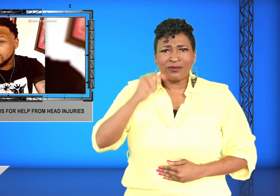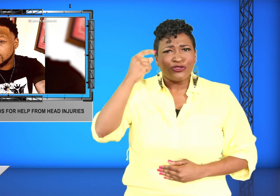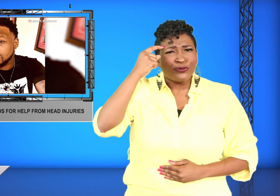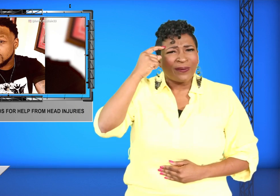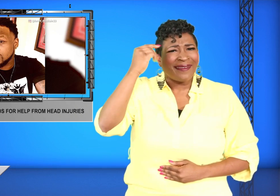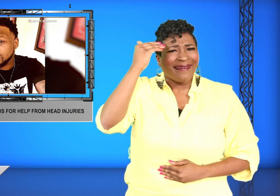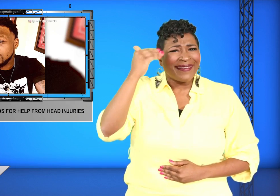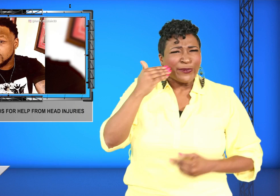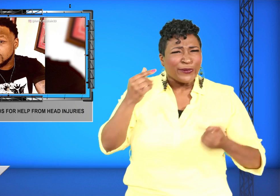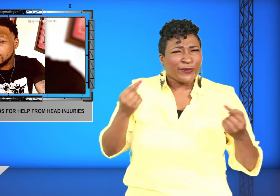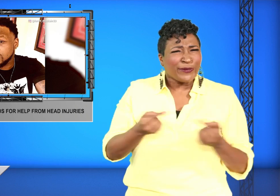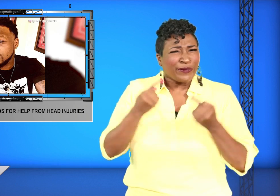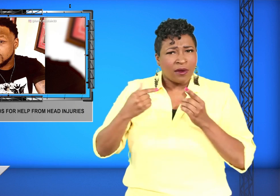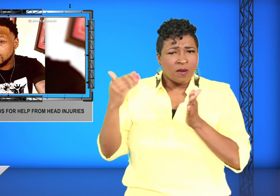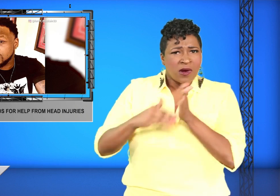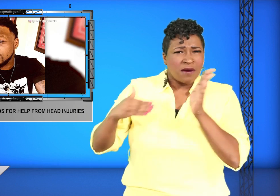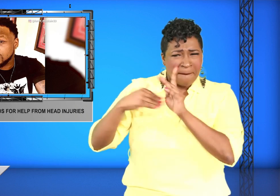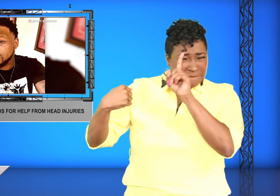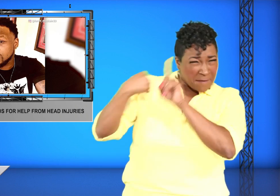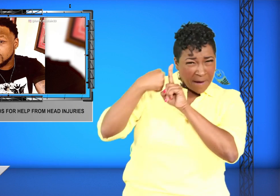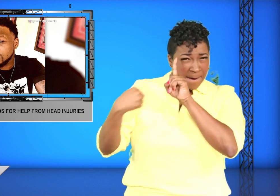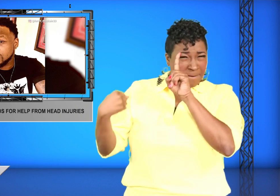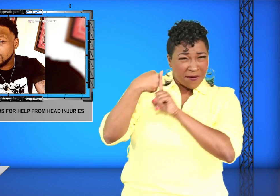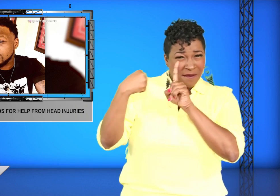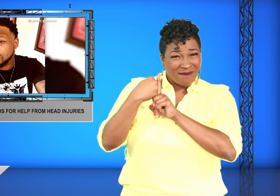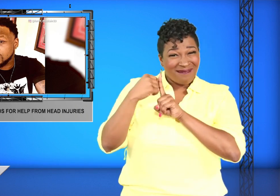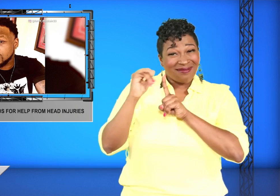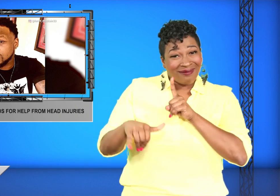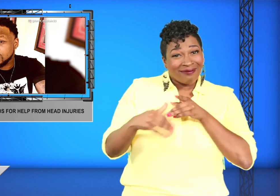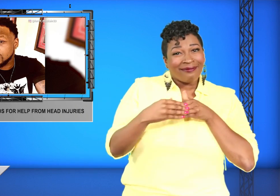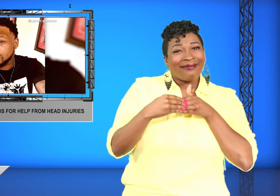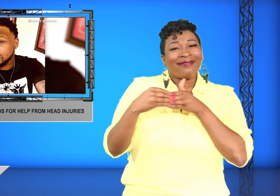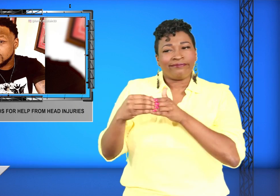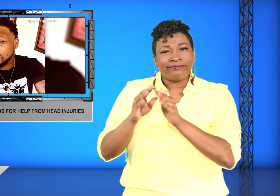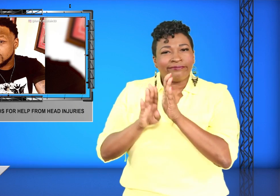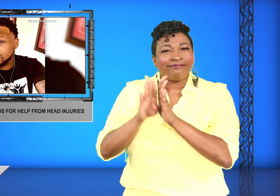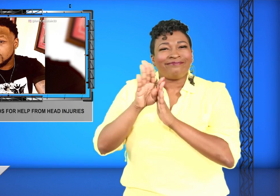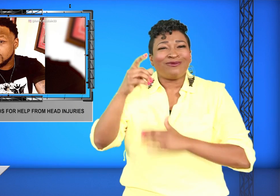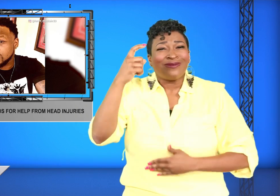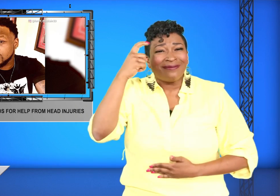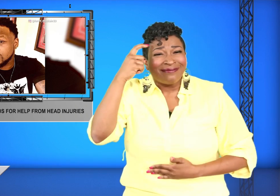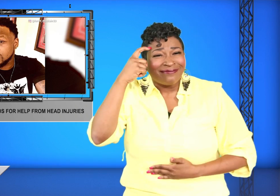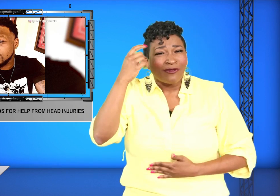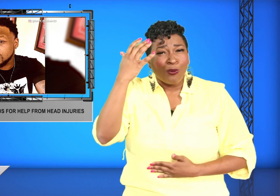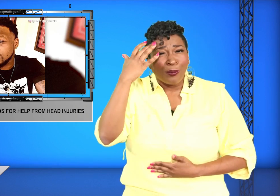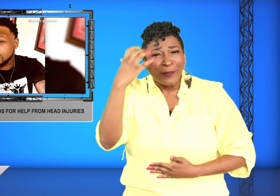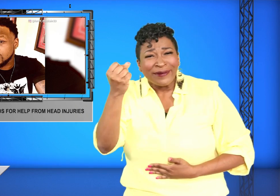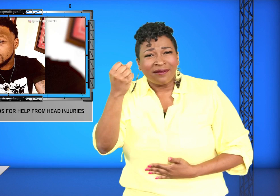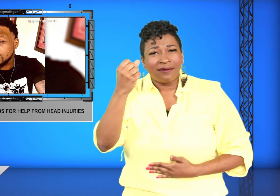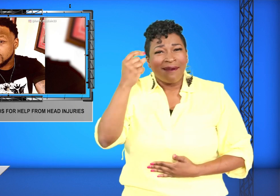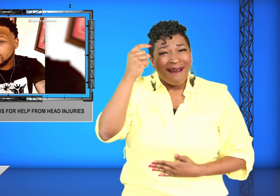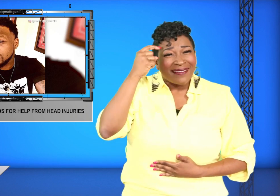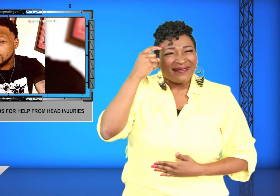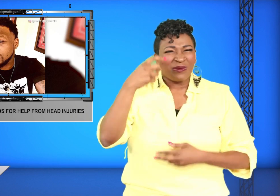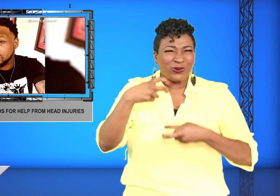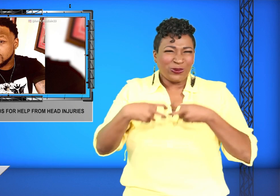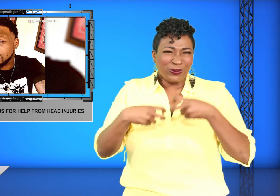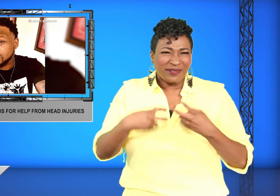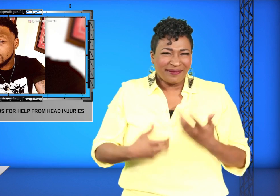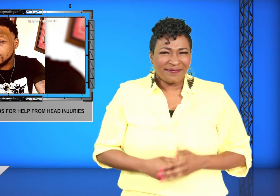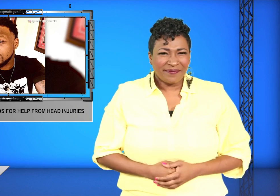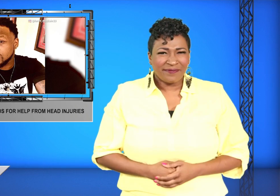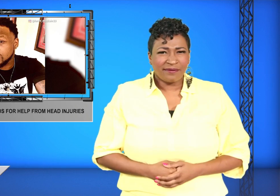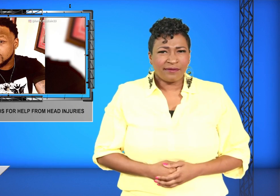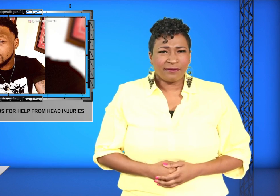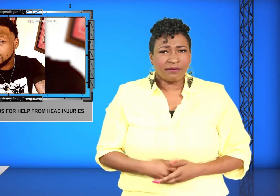to the head have developed memory and cognitive issues.